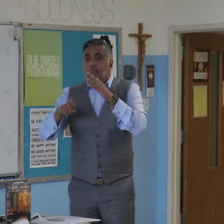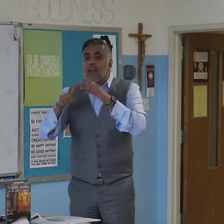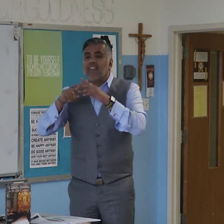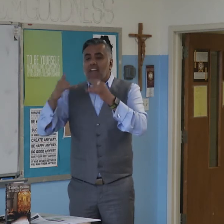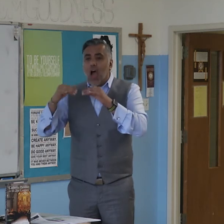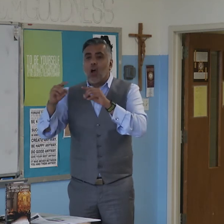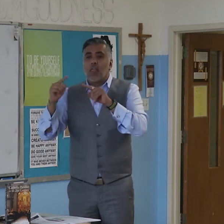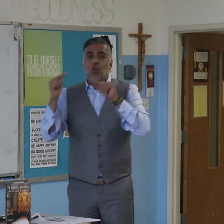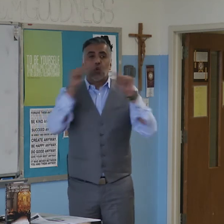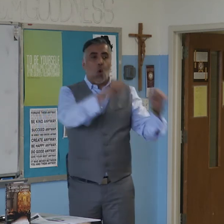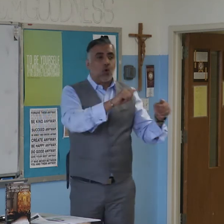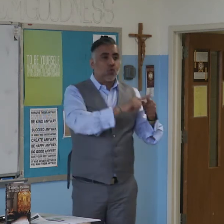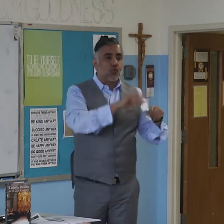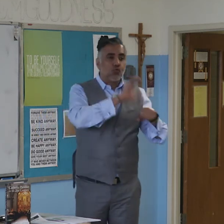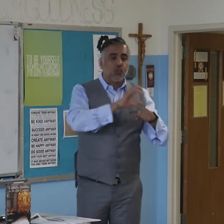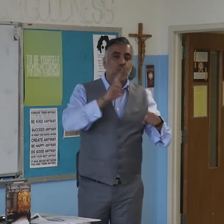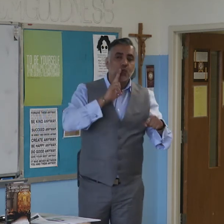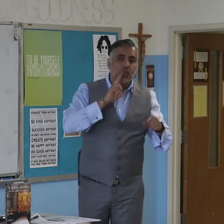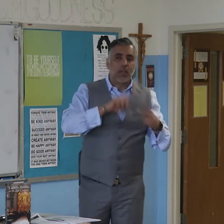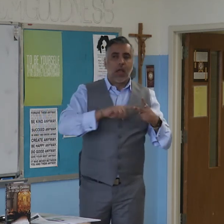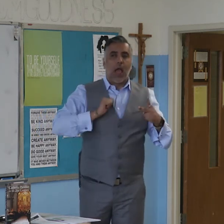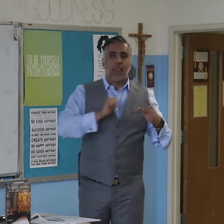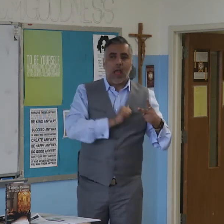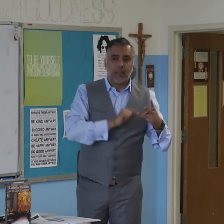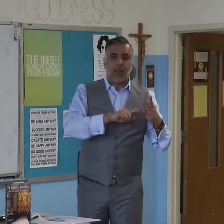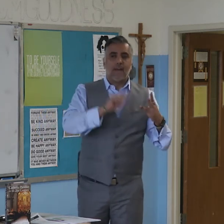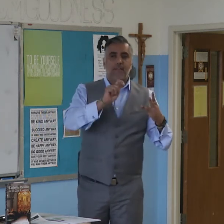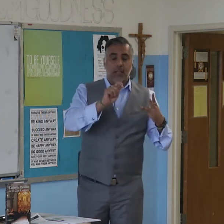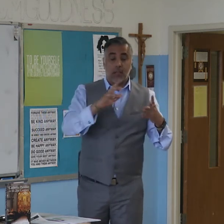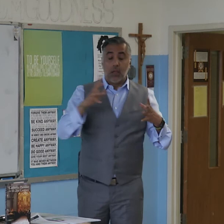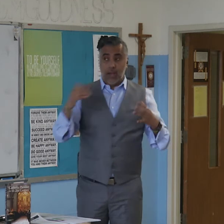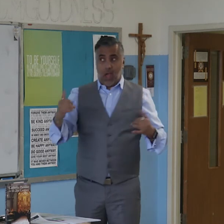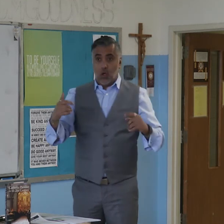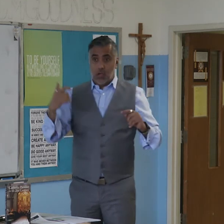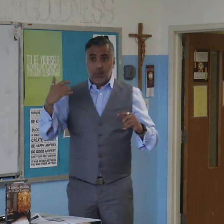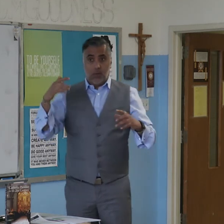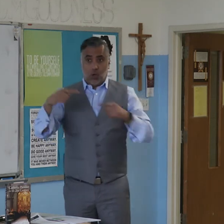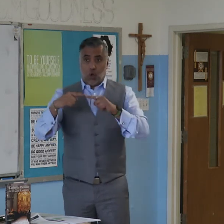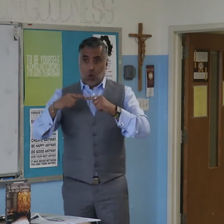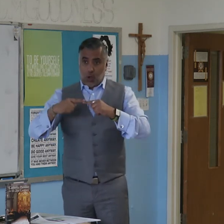Atlanta and Phoenix, and on the contrast, just recently we were talking with the Diocese